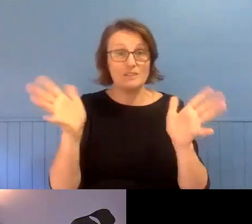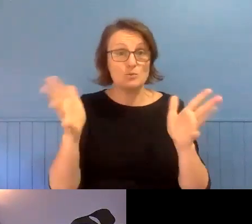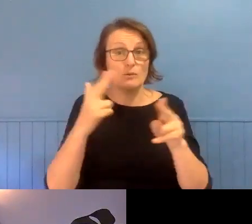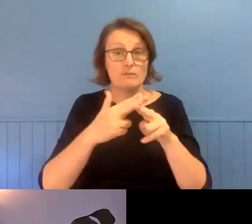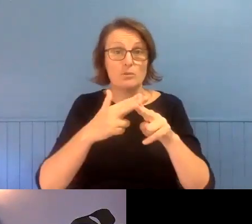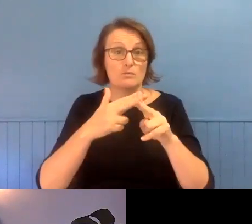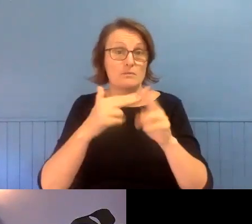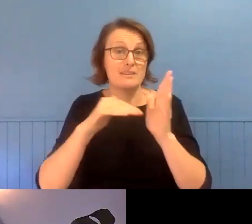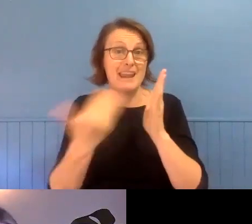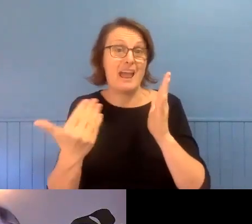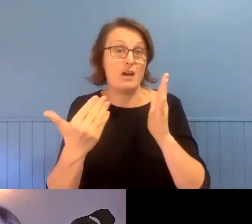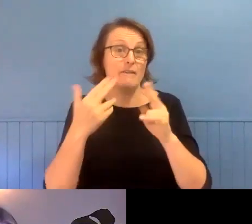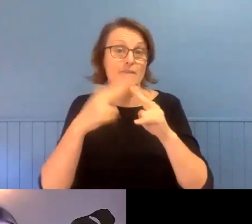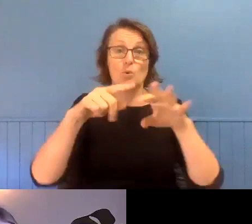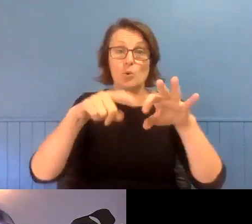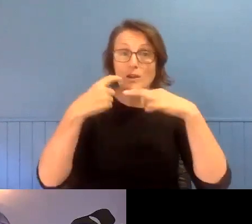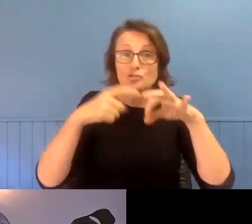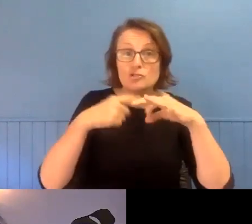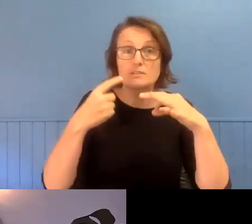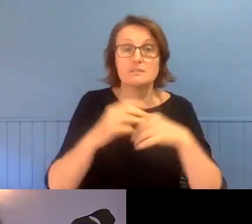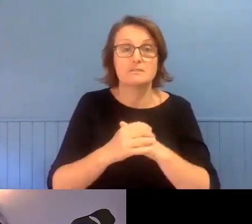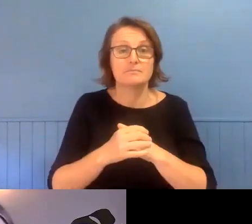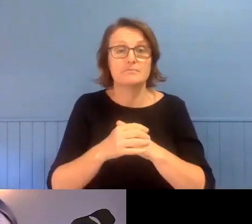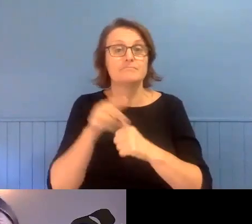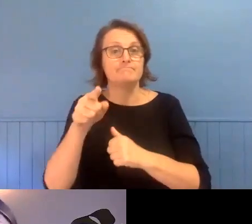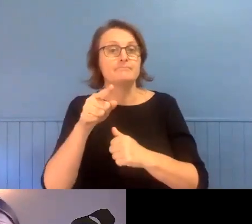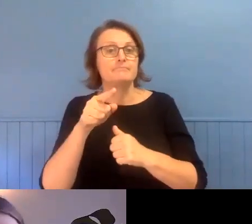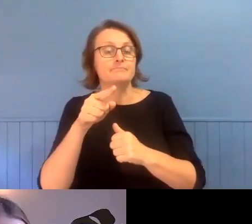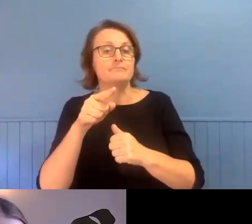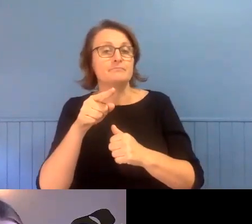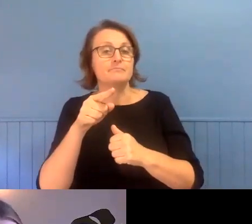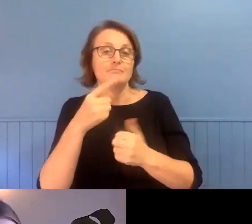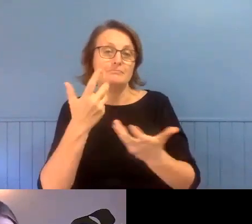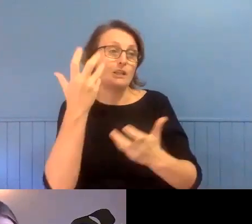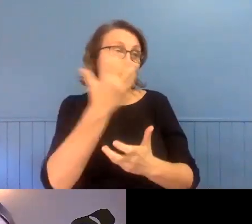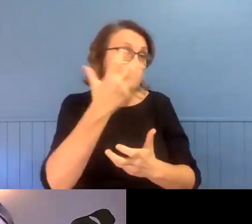I'm more than happy... FRANCES: Please feel free to send